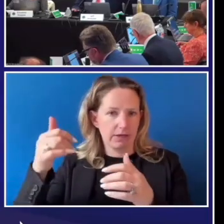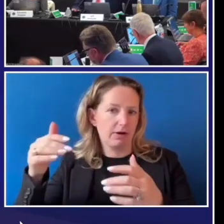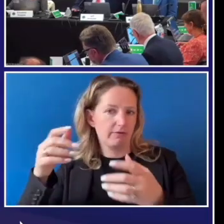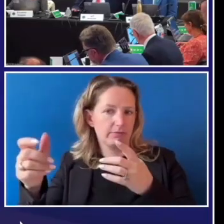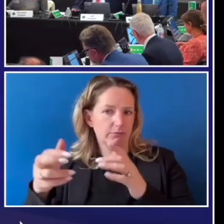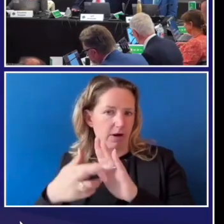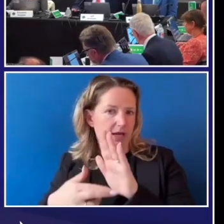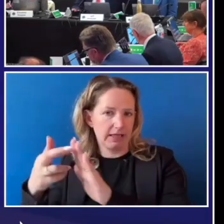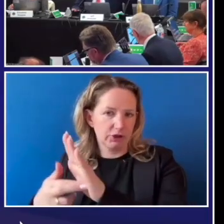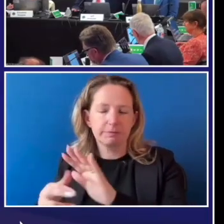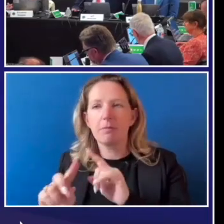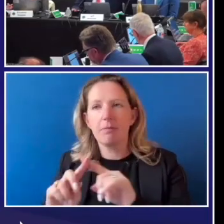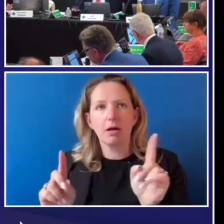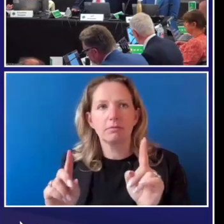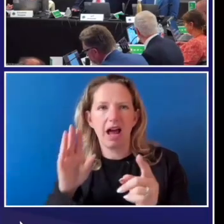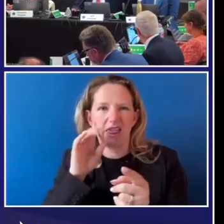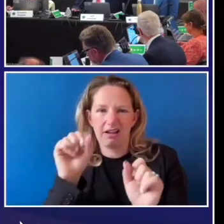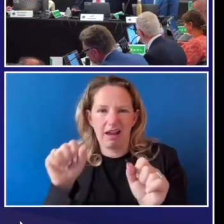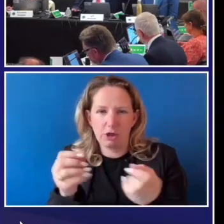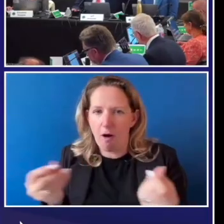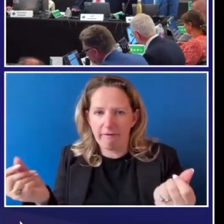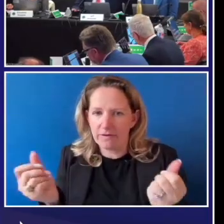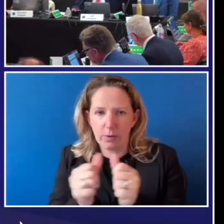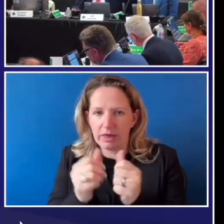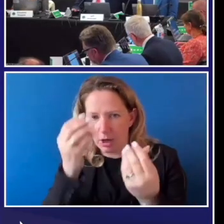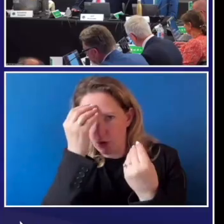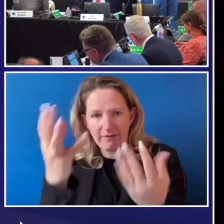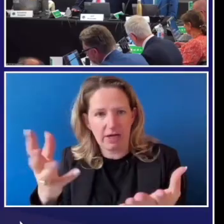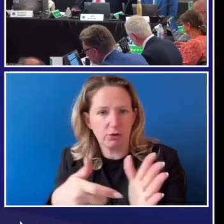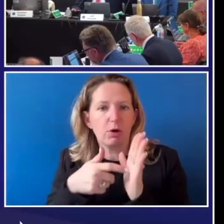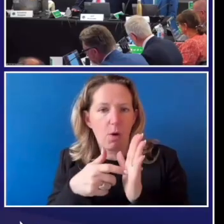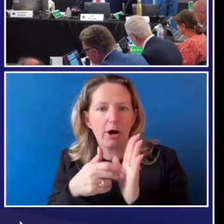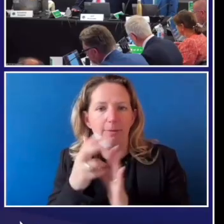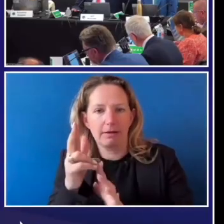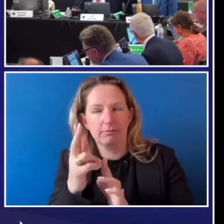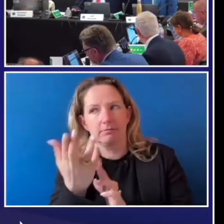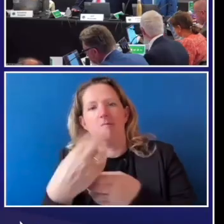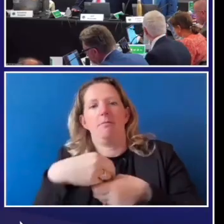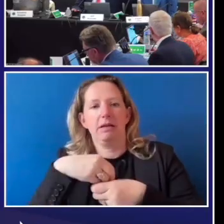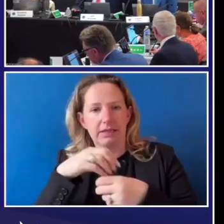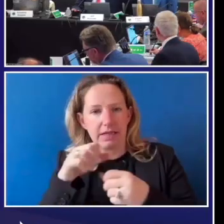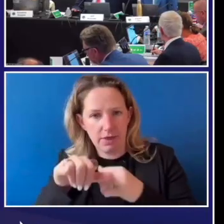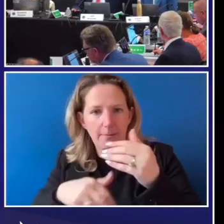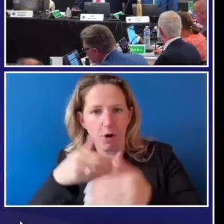But I think I think that can be solved with a notification requirement built into the process somewhere, either either regulatory or suburgulatory.